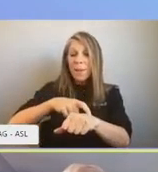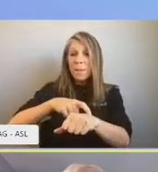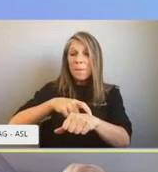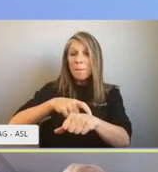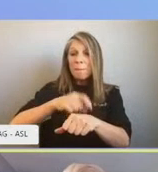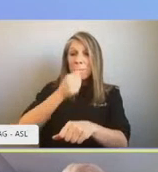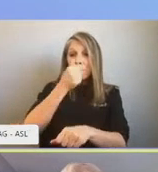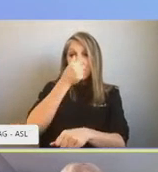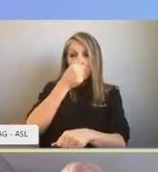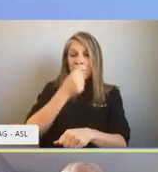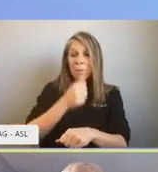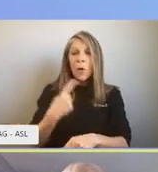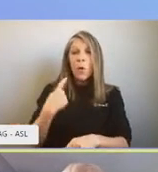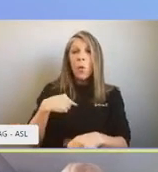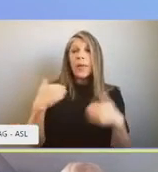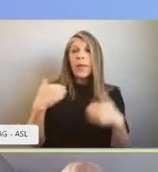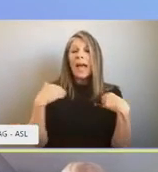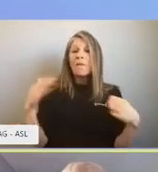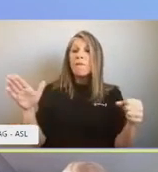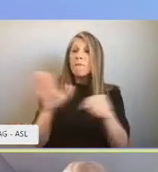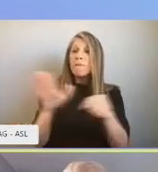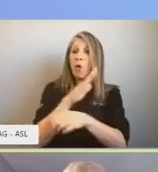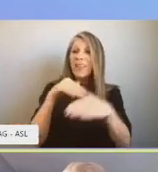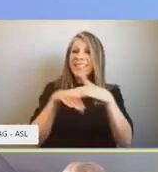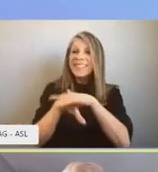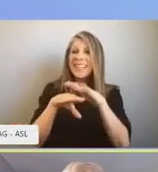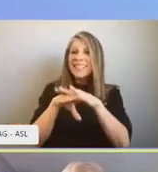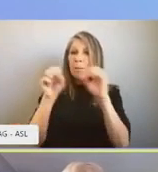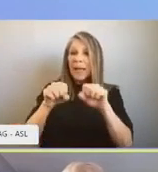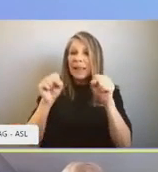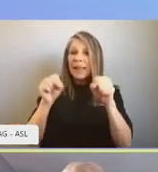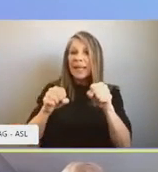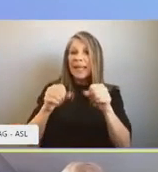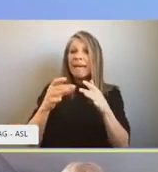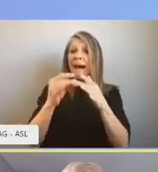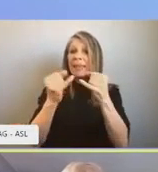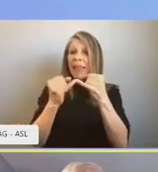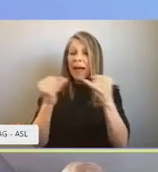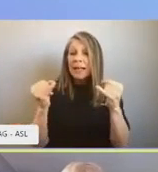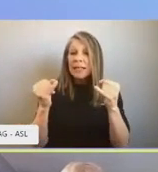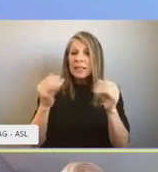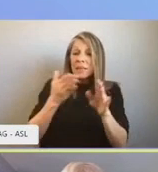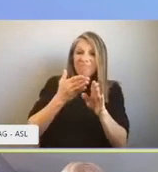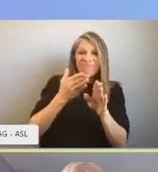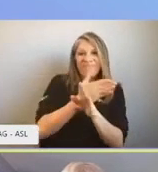voting system guidelines, or VVSG. They were the first